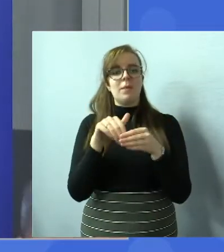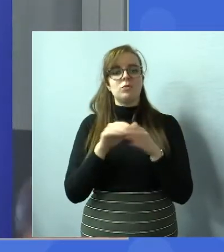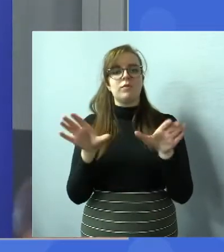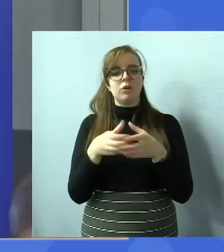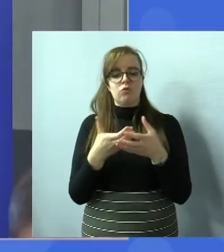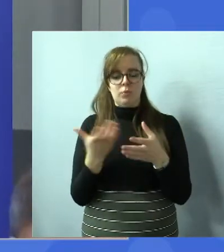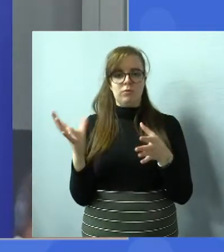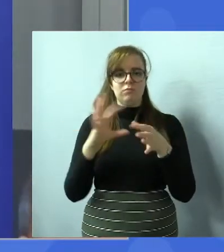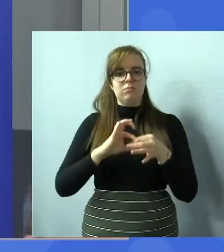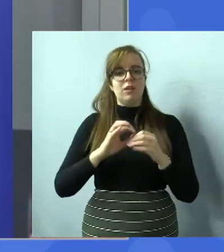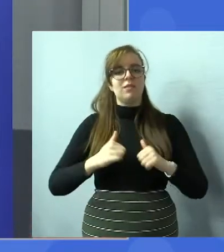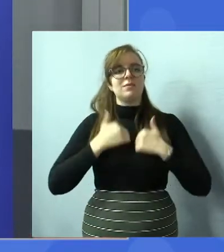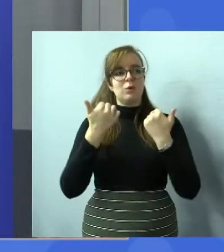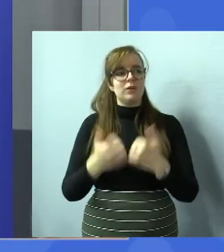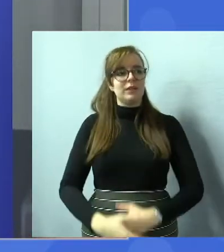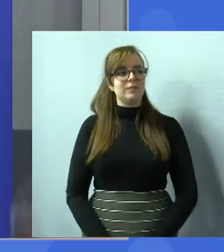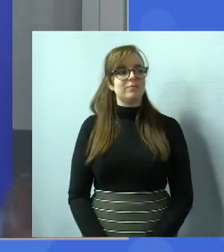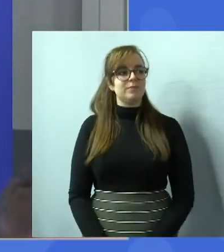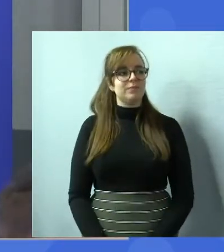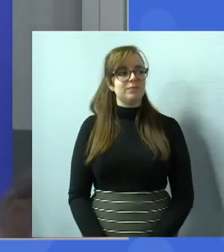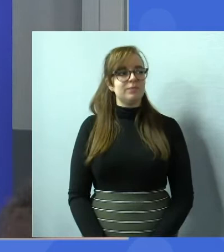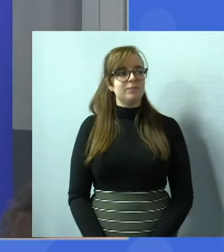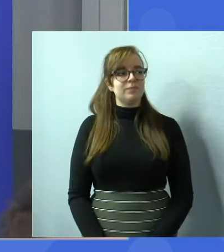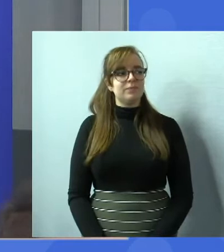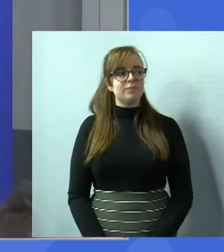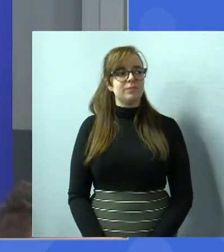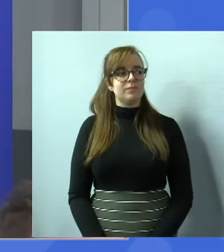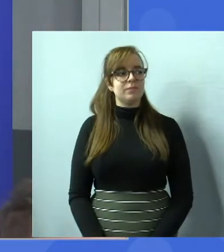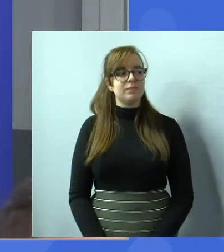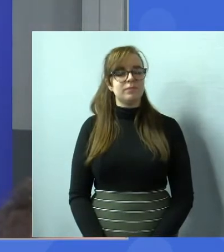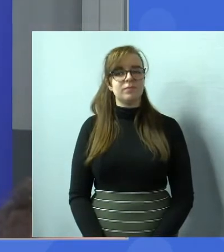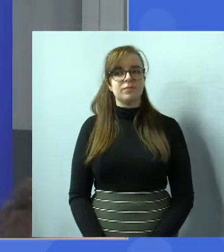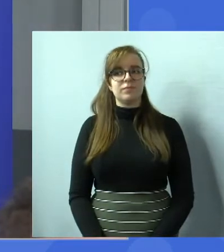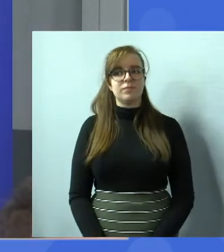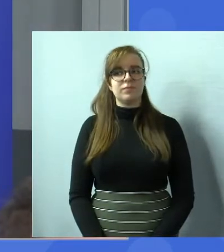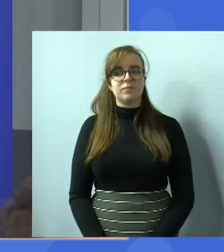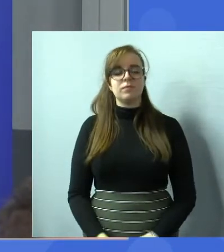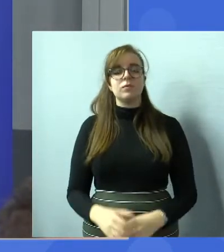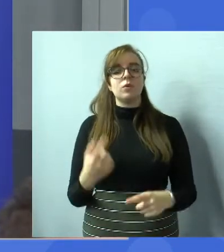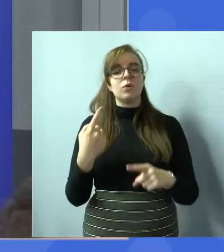morning but will we have lovely okay so just a quick reminder that we are live